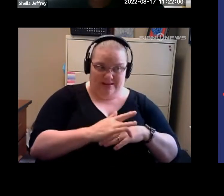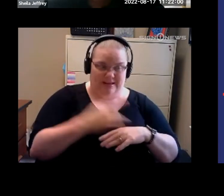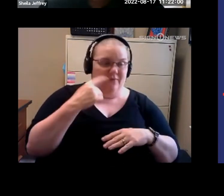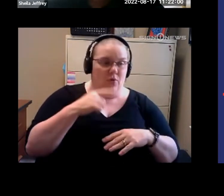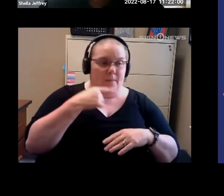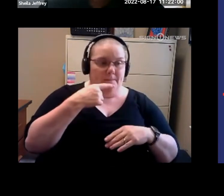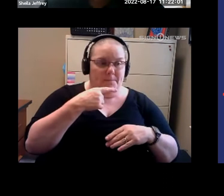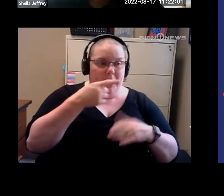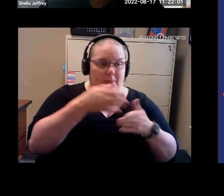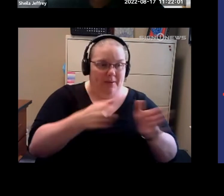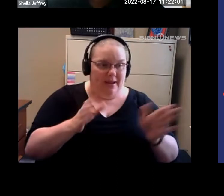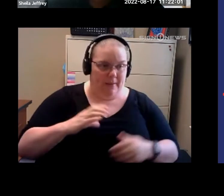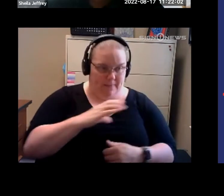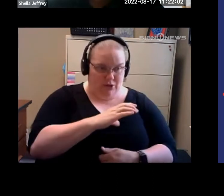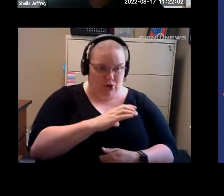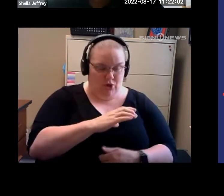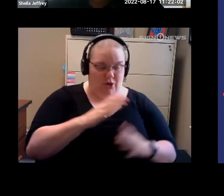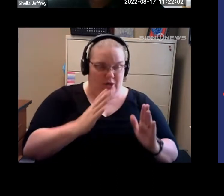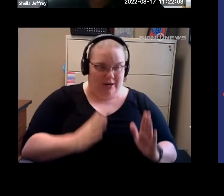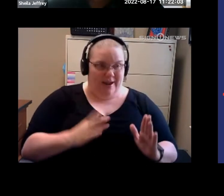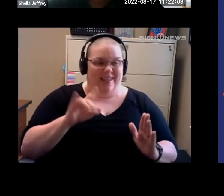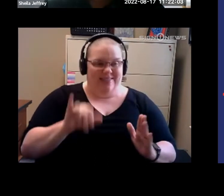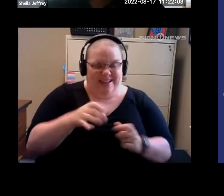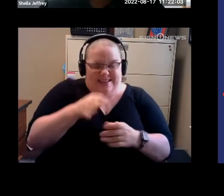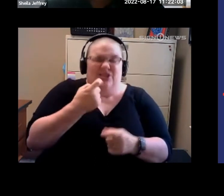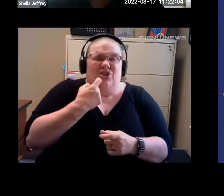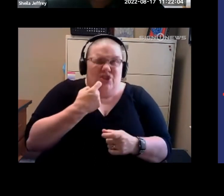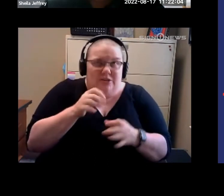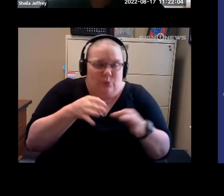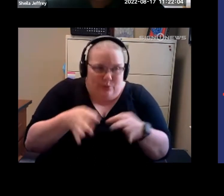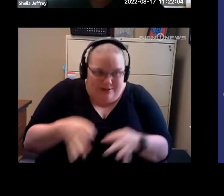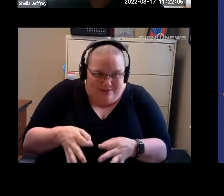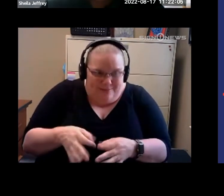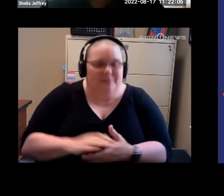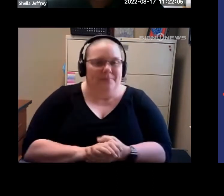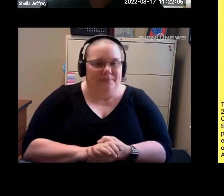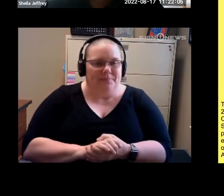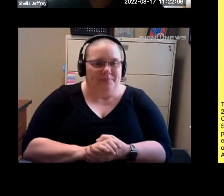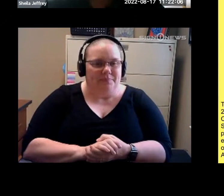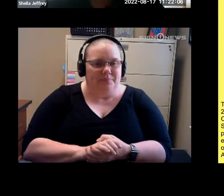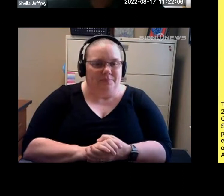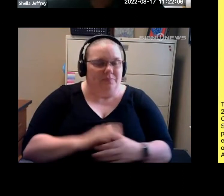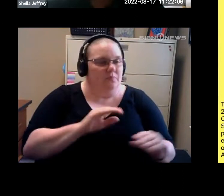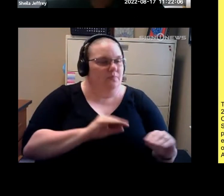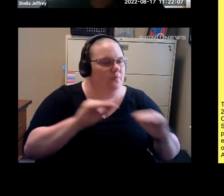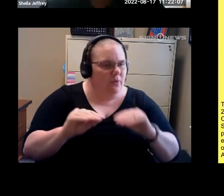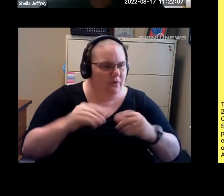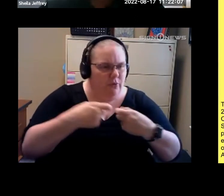these are the same drugs that we just described move utility costs renewable energy